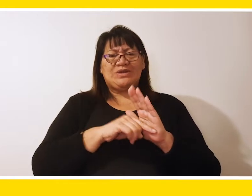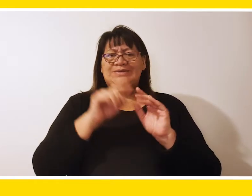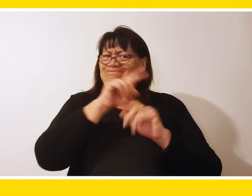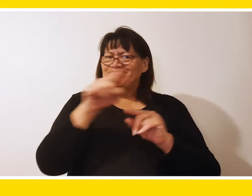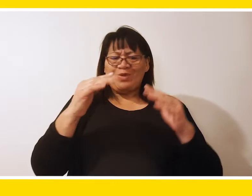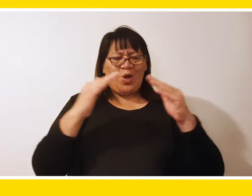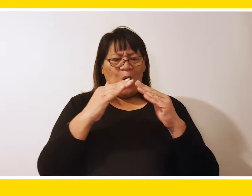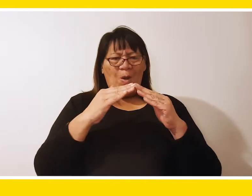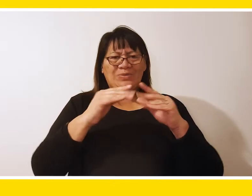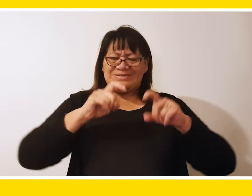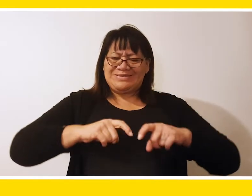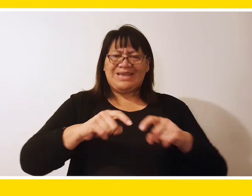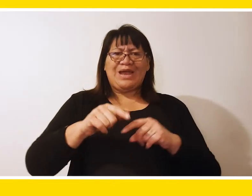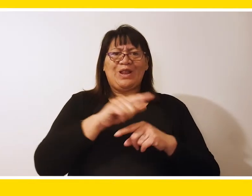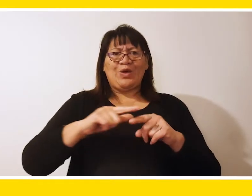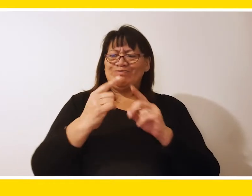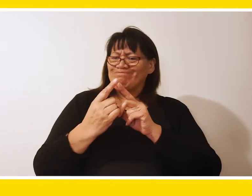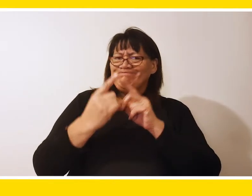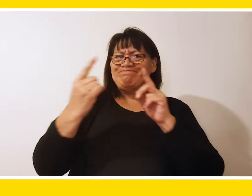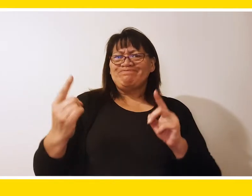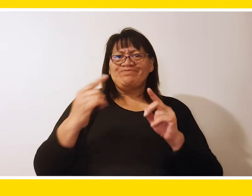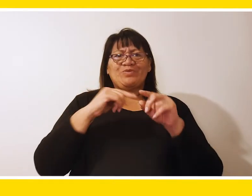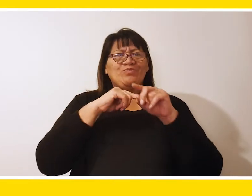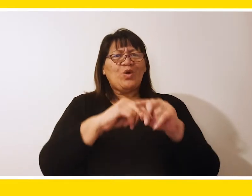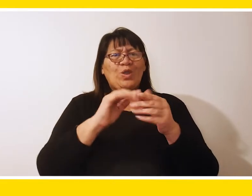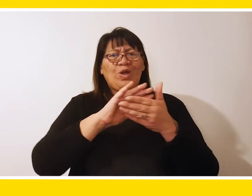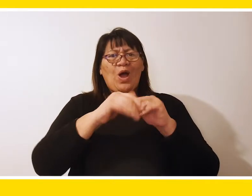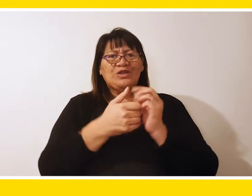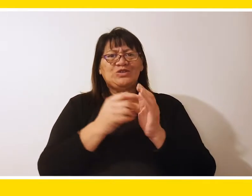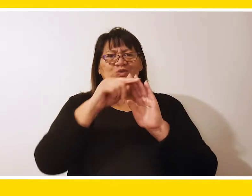Staying home, staying local, keeping separate, following the hygiene rules — all